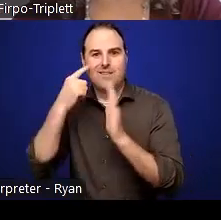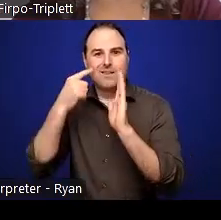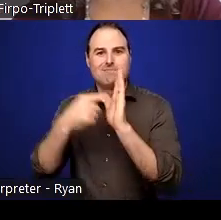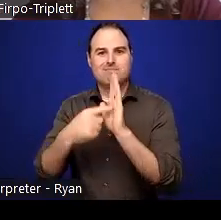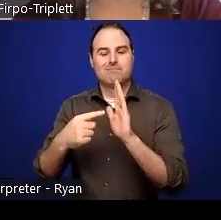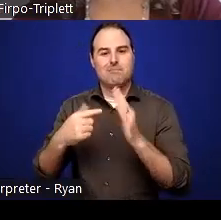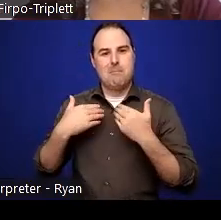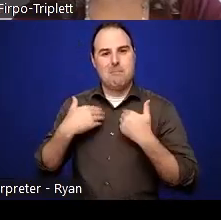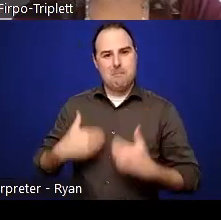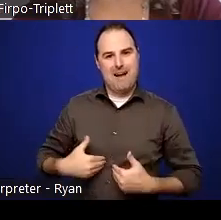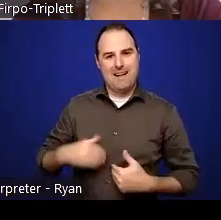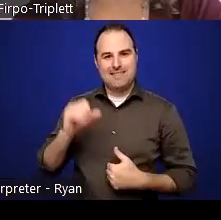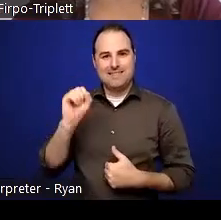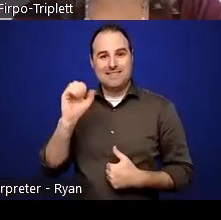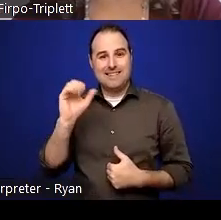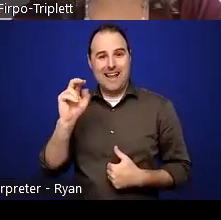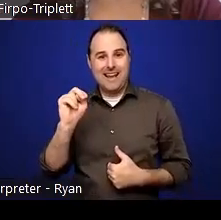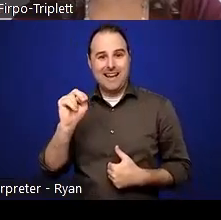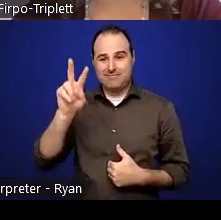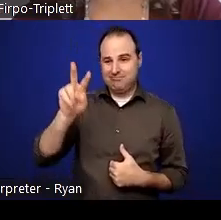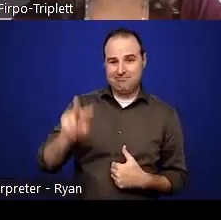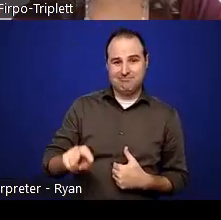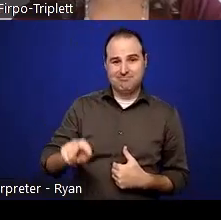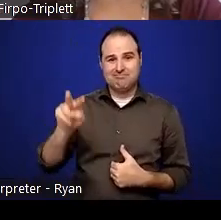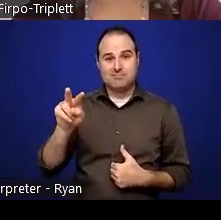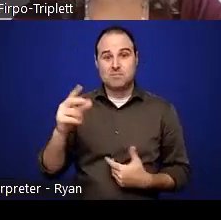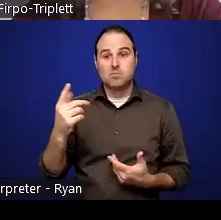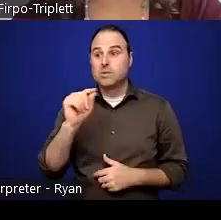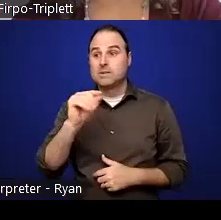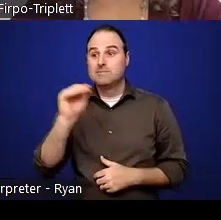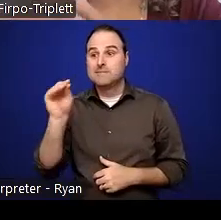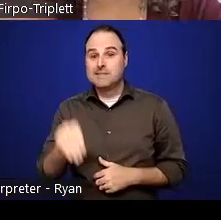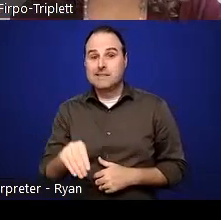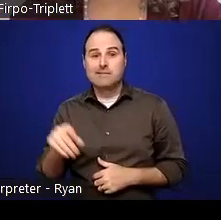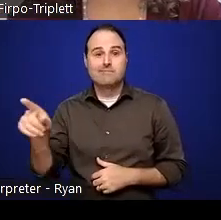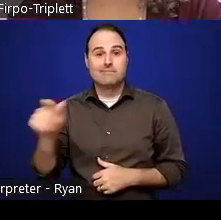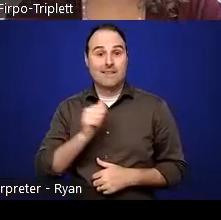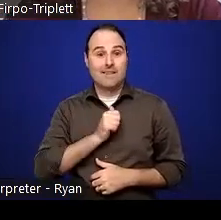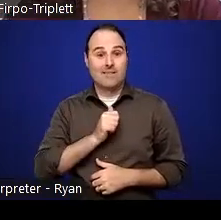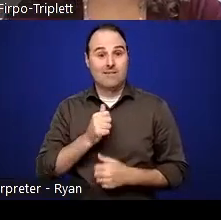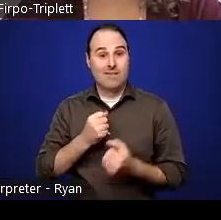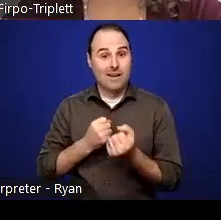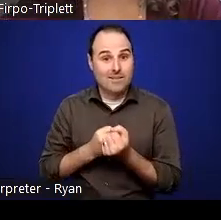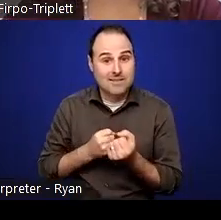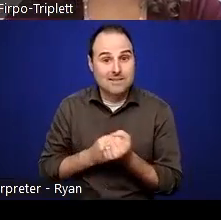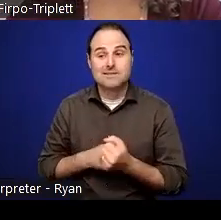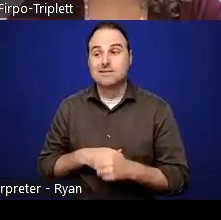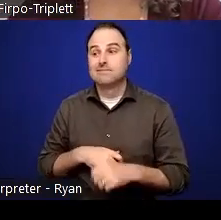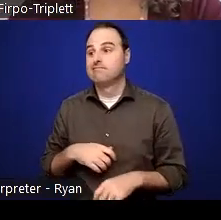20% mentioned skills related to self-advocacy. And then other skills mentioned include consent